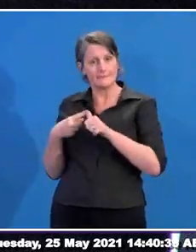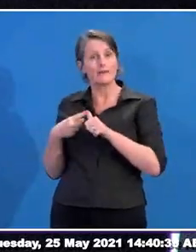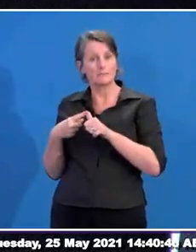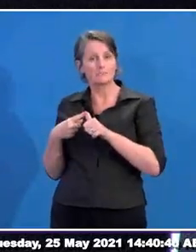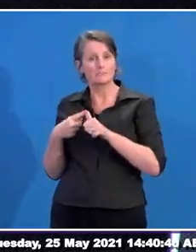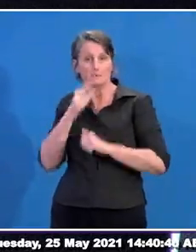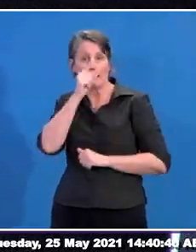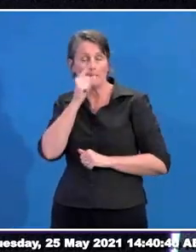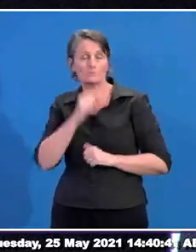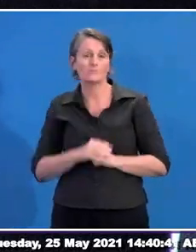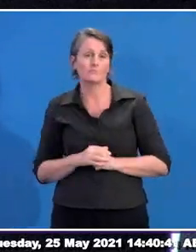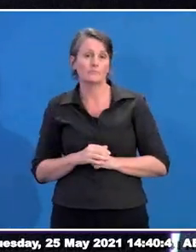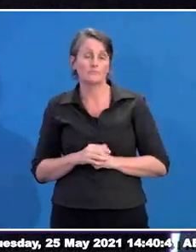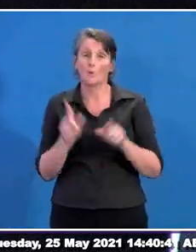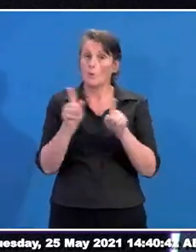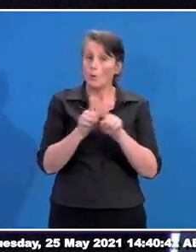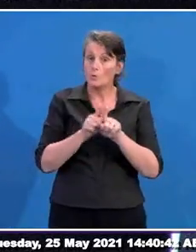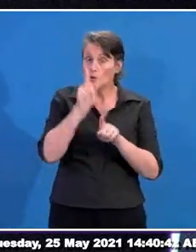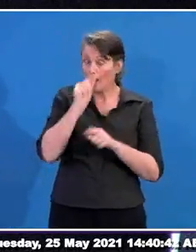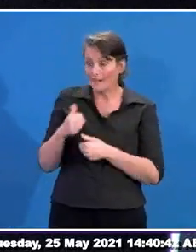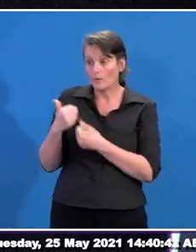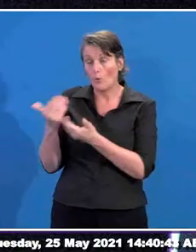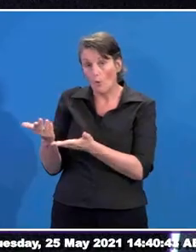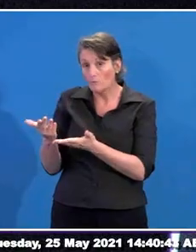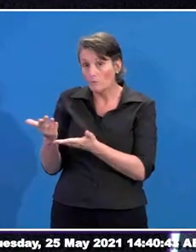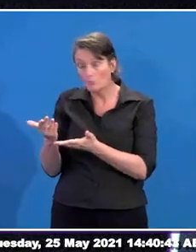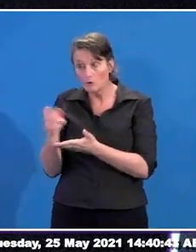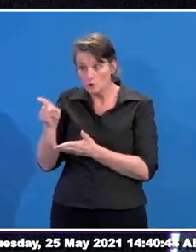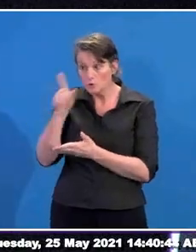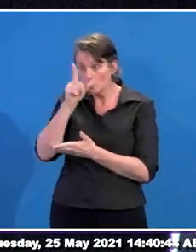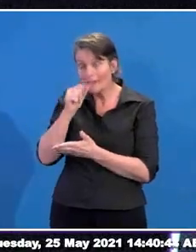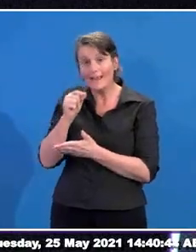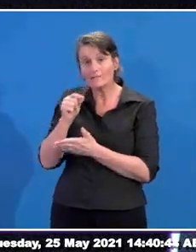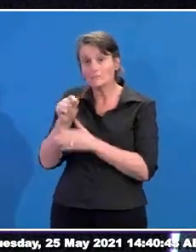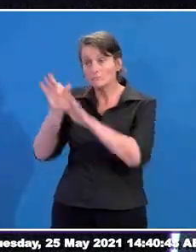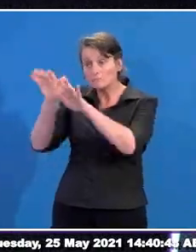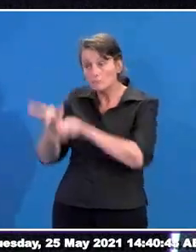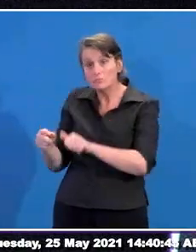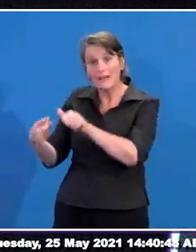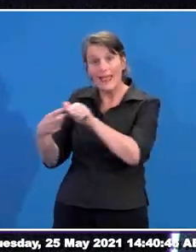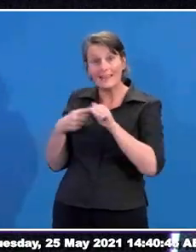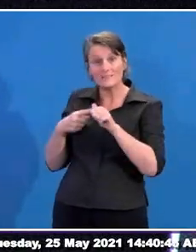I also offer them the opportunity to respond in writing because not everybody wants to come and meet me.